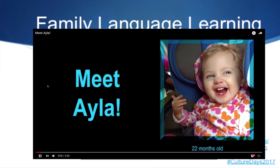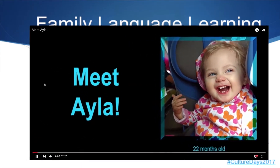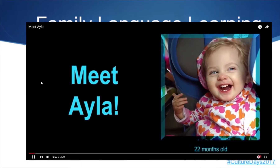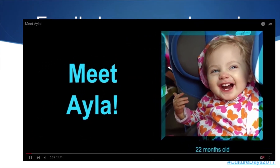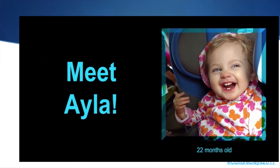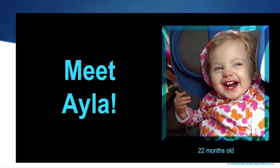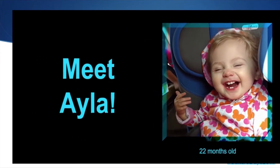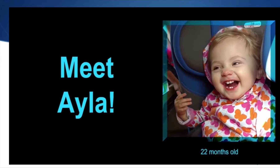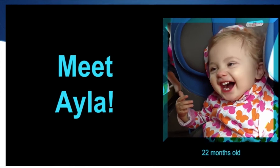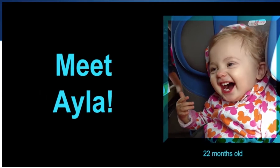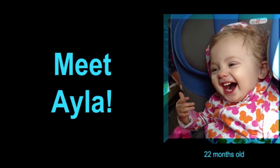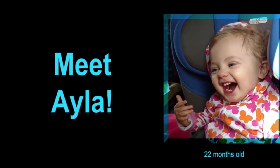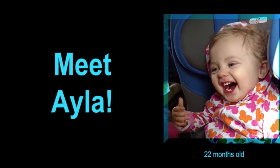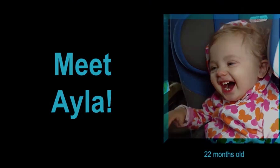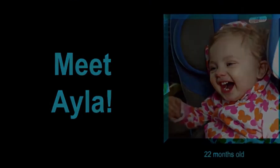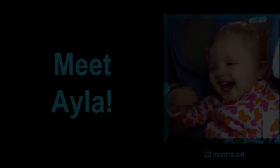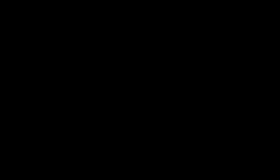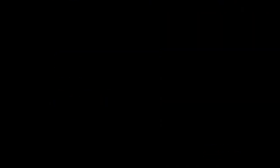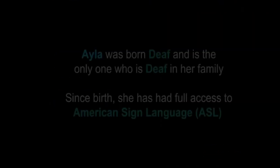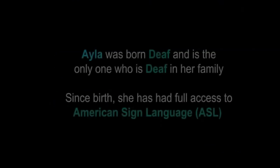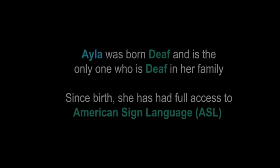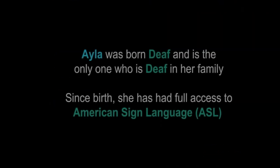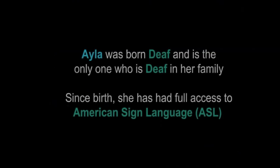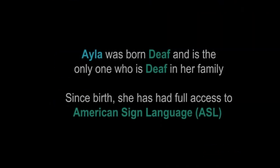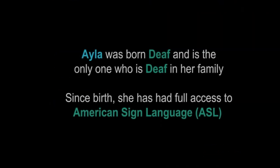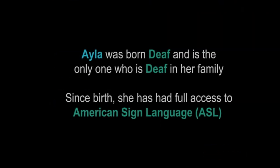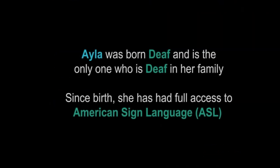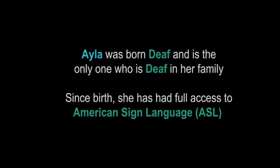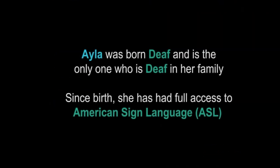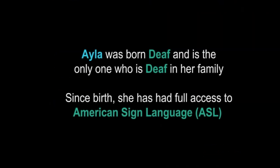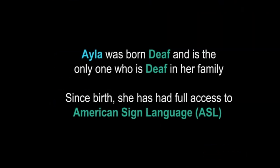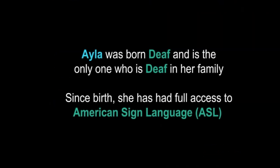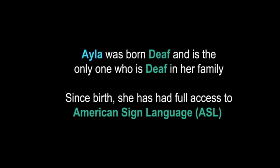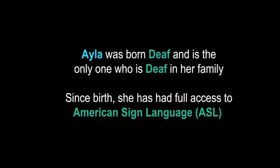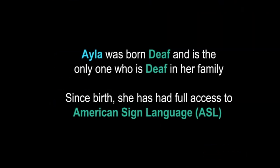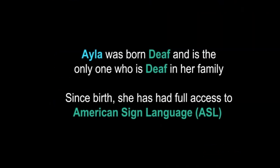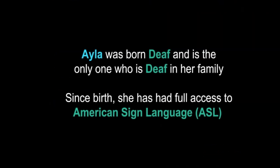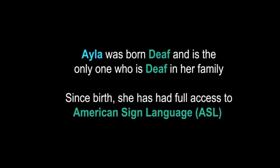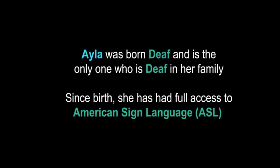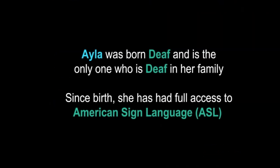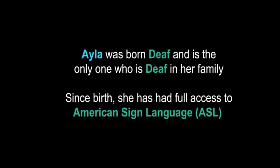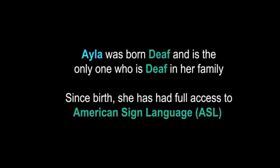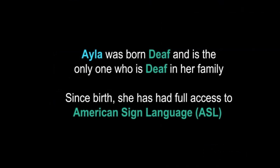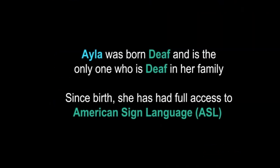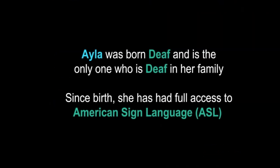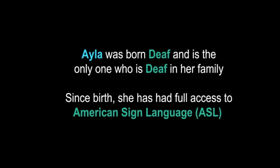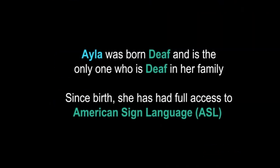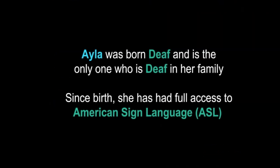Ayla is deaf. Her family members are hearing and all sign. The signs she demonstrates are: